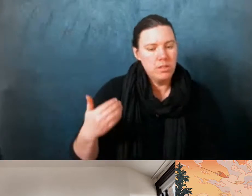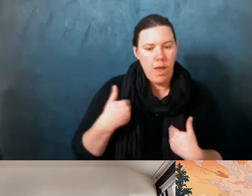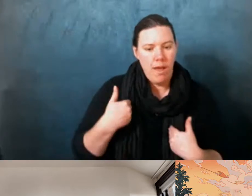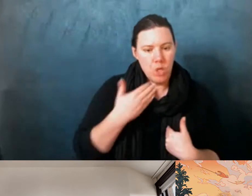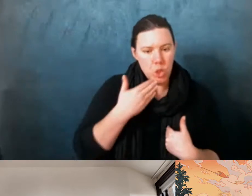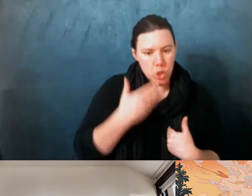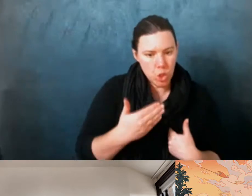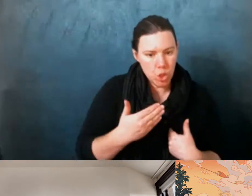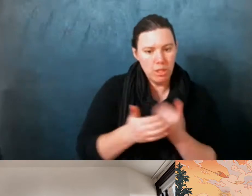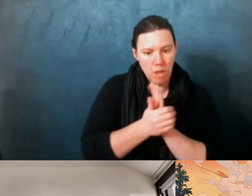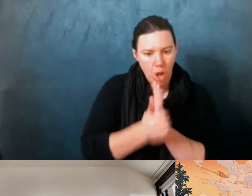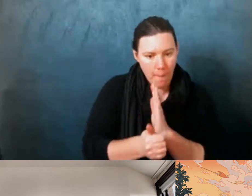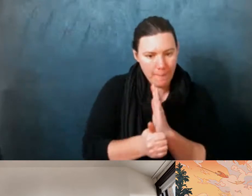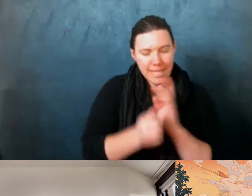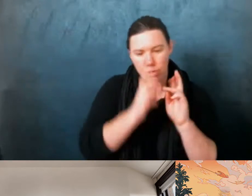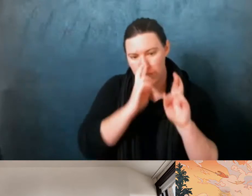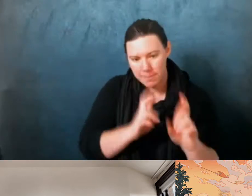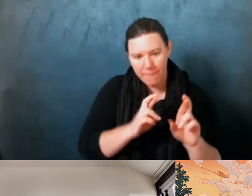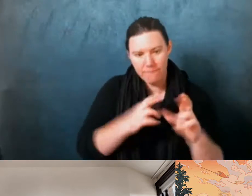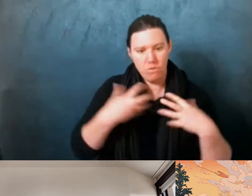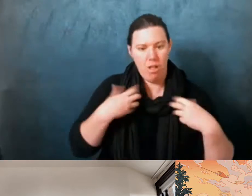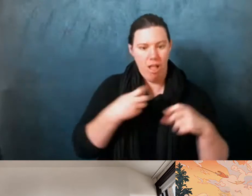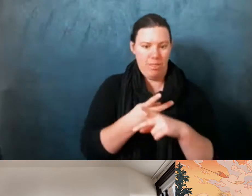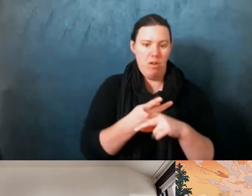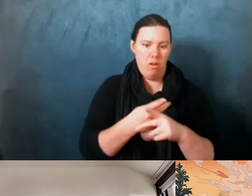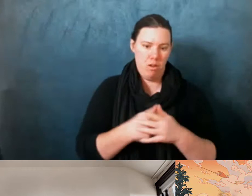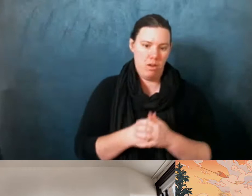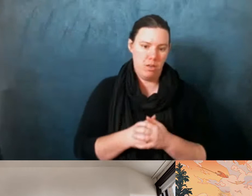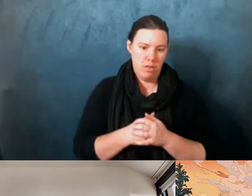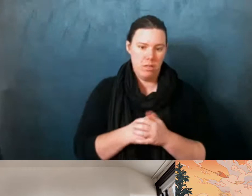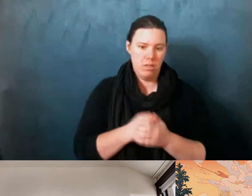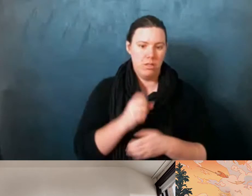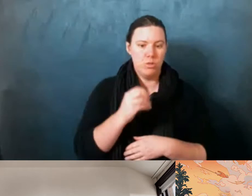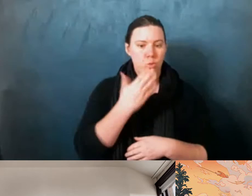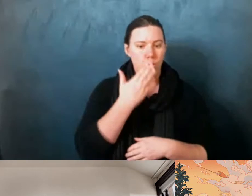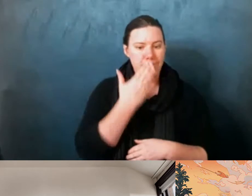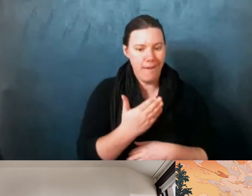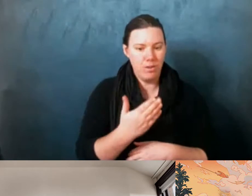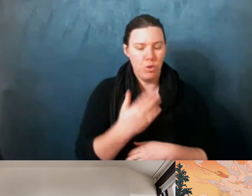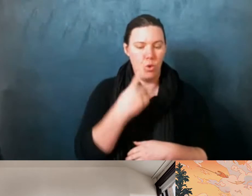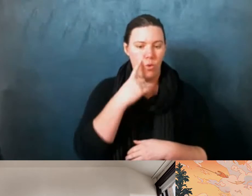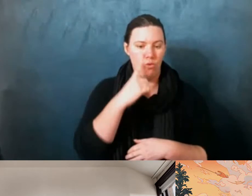So, thank you for taking all of this into consideration and good luck.